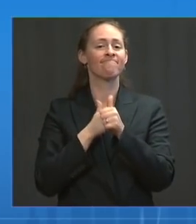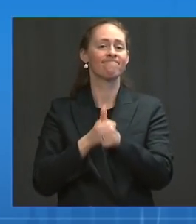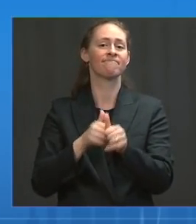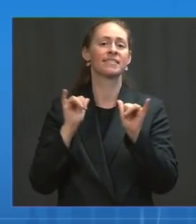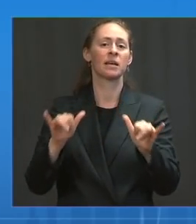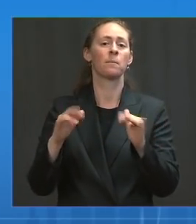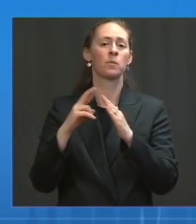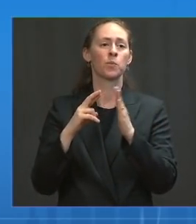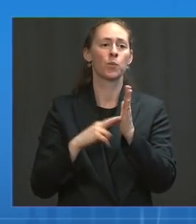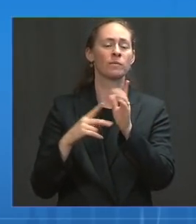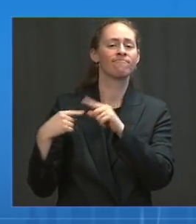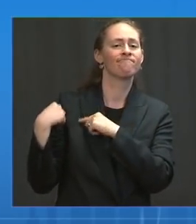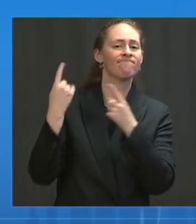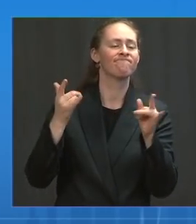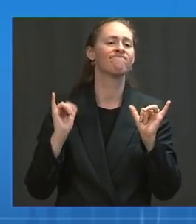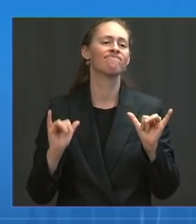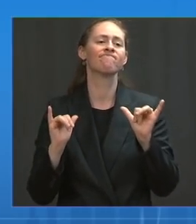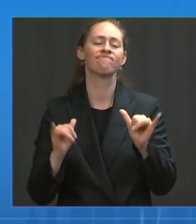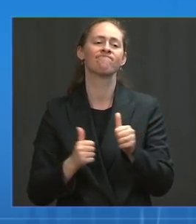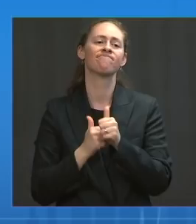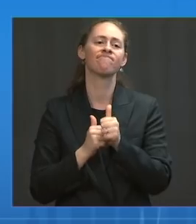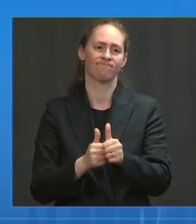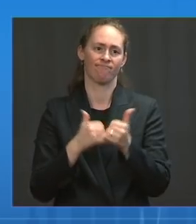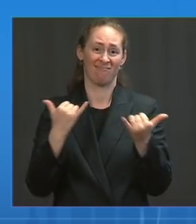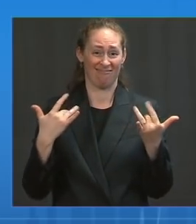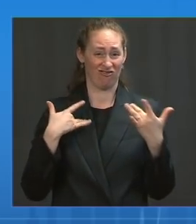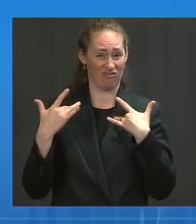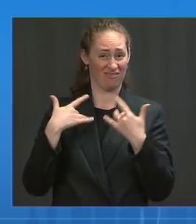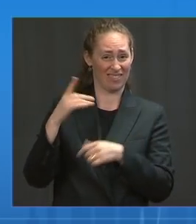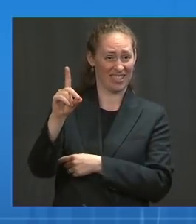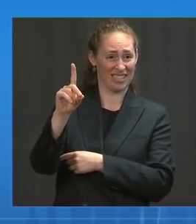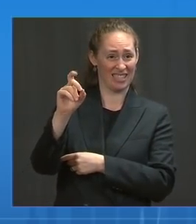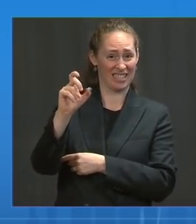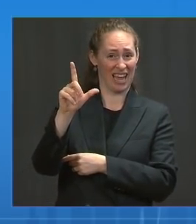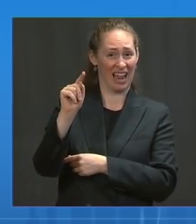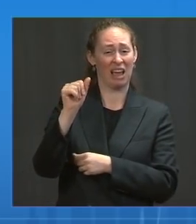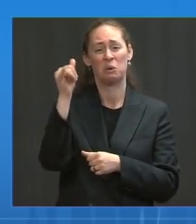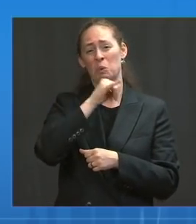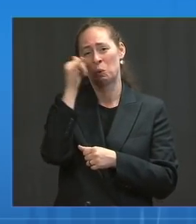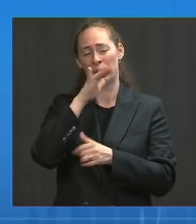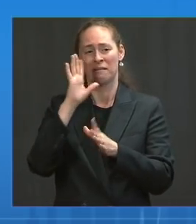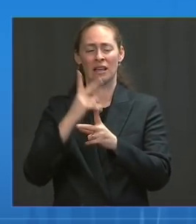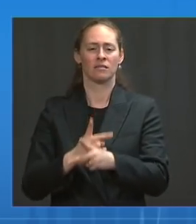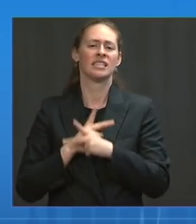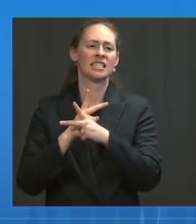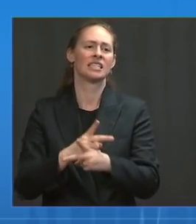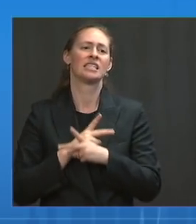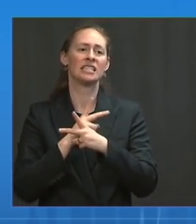particularly given the spread of the delta variant and we'll reopen when the health and medical experts